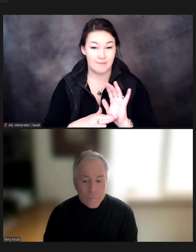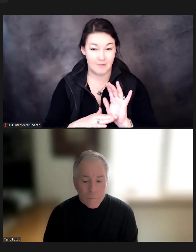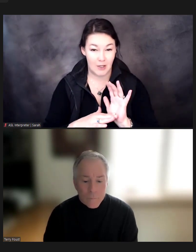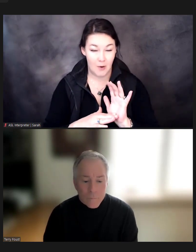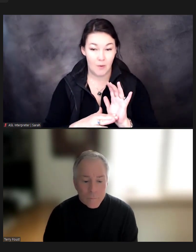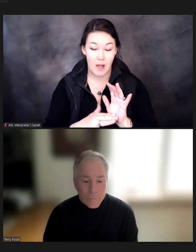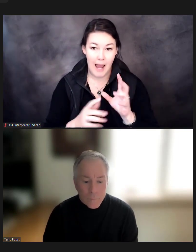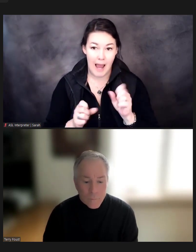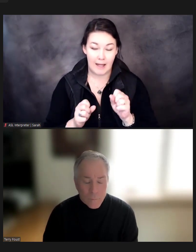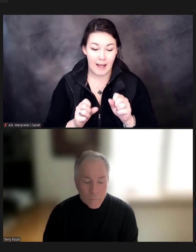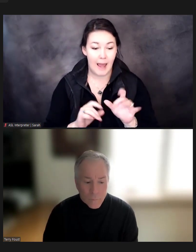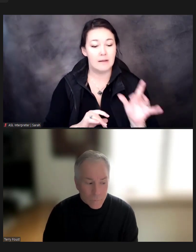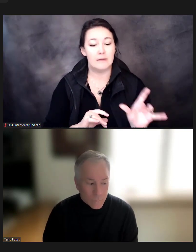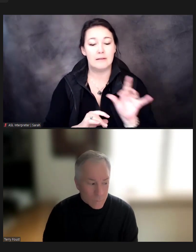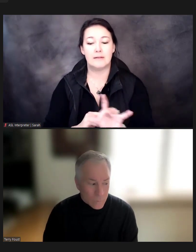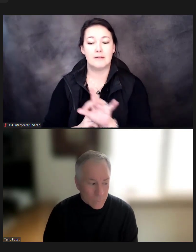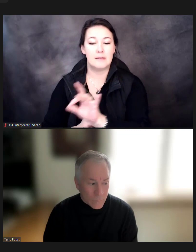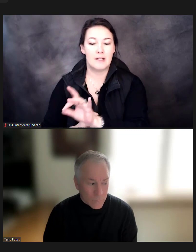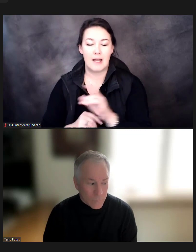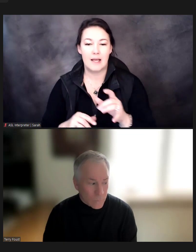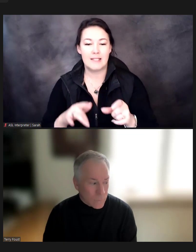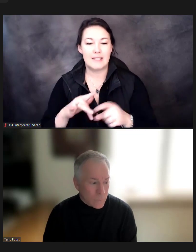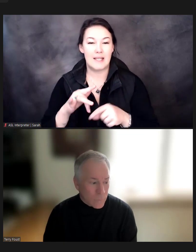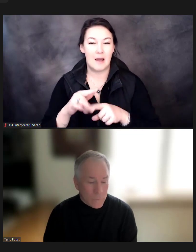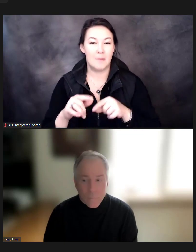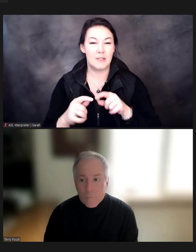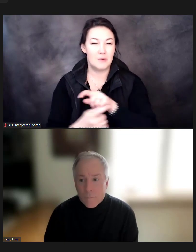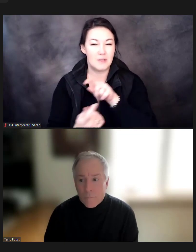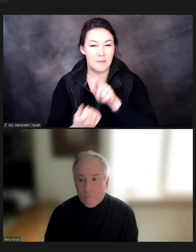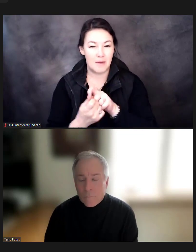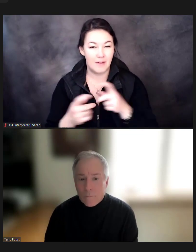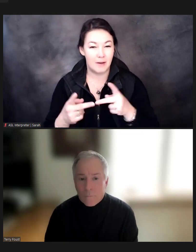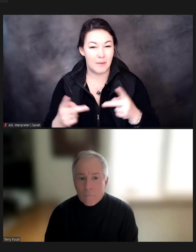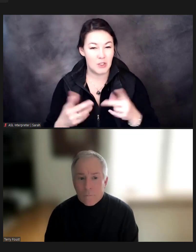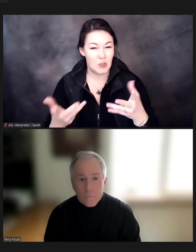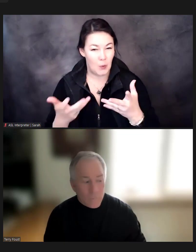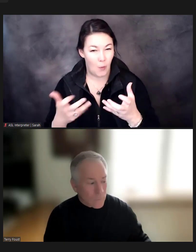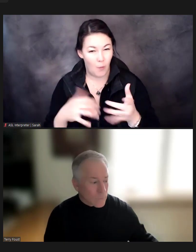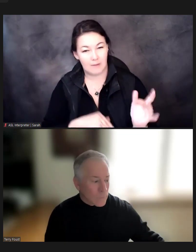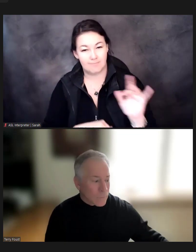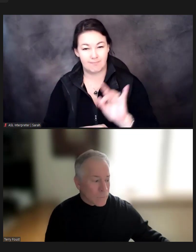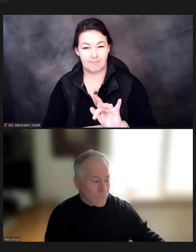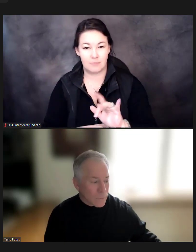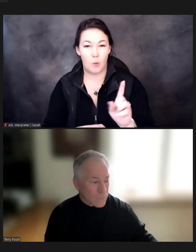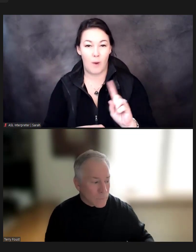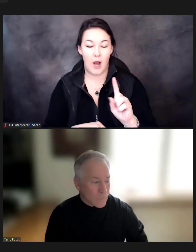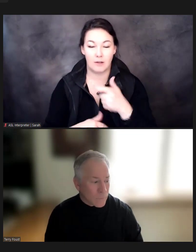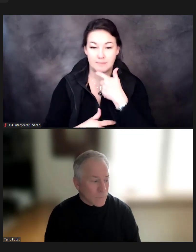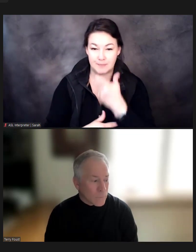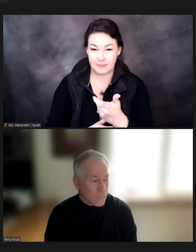whatever portion you want to listen to again. It also allows you to share this webinar with people who aren't